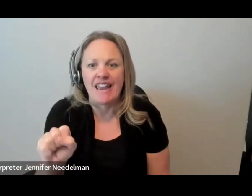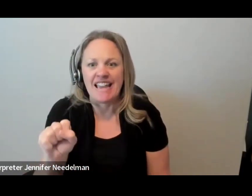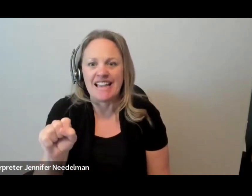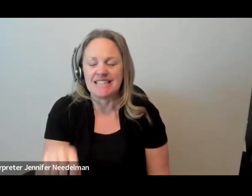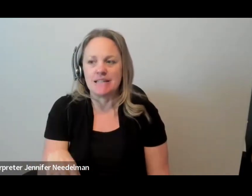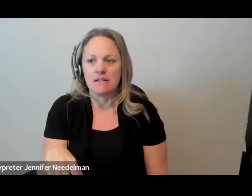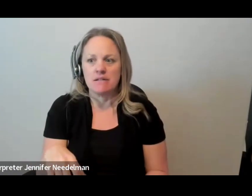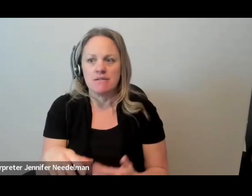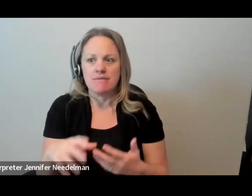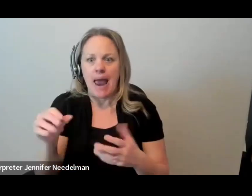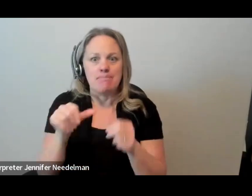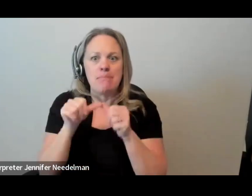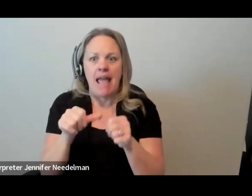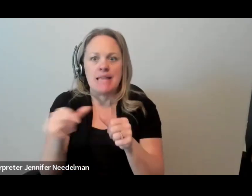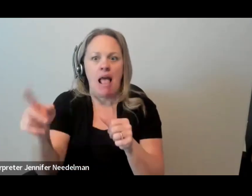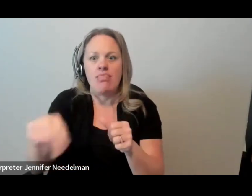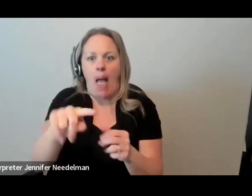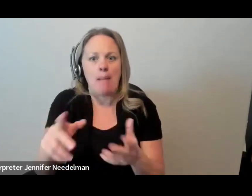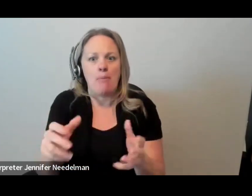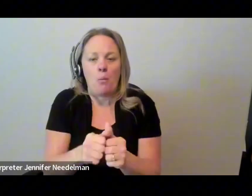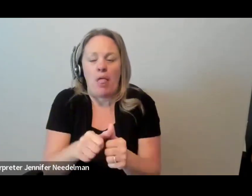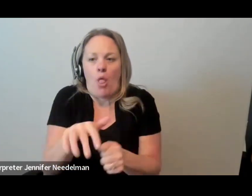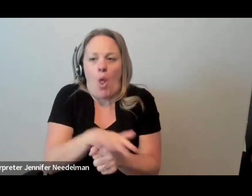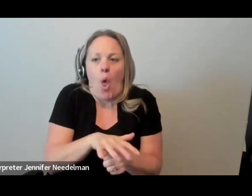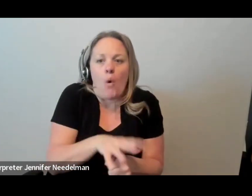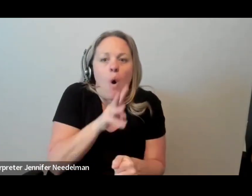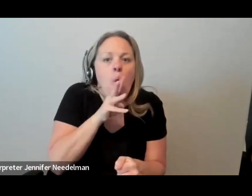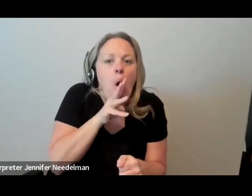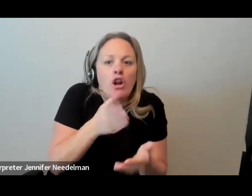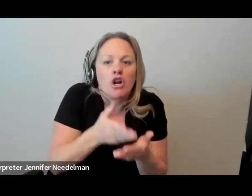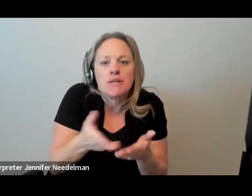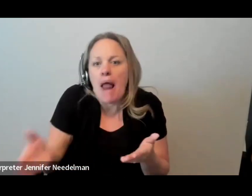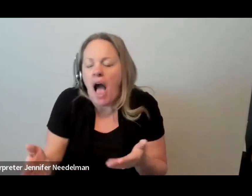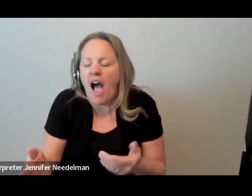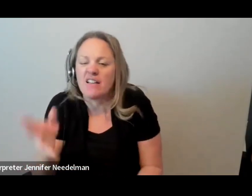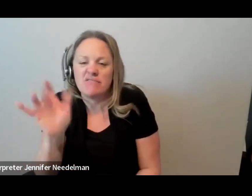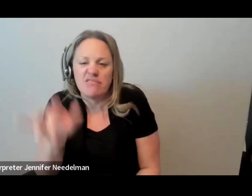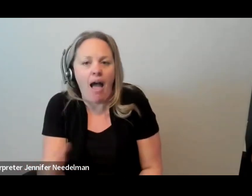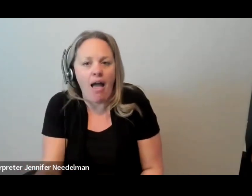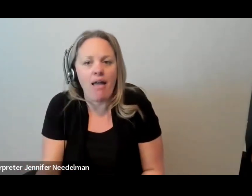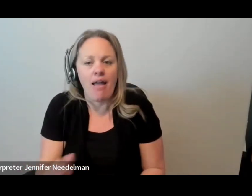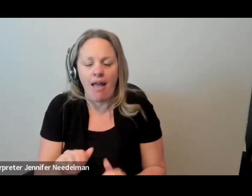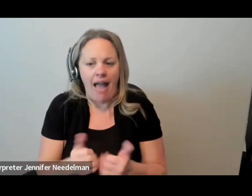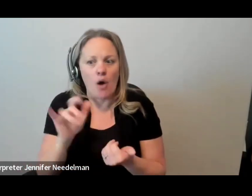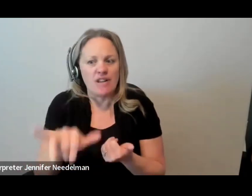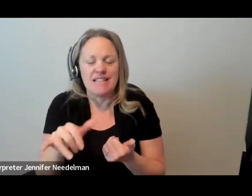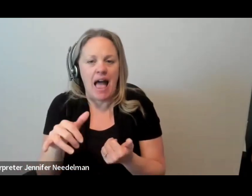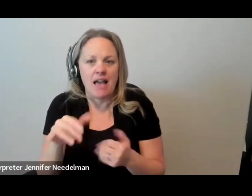and maintaining them with local water supply and stuff and how's that affecting us in the long run?